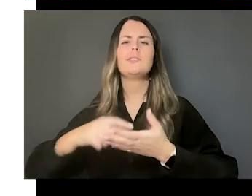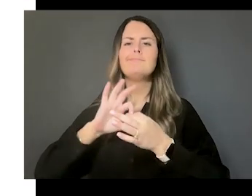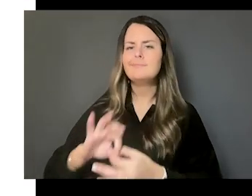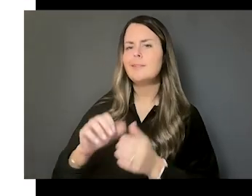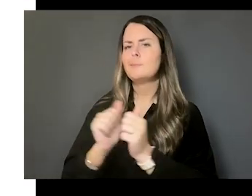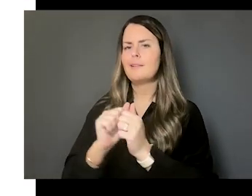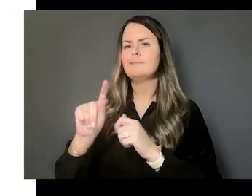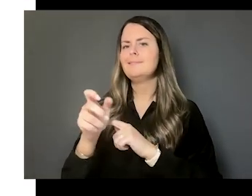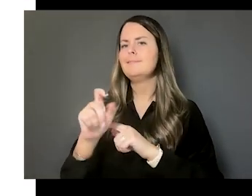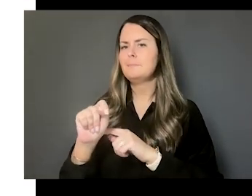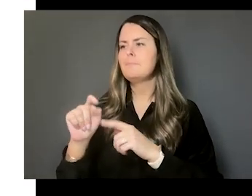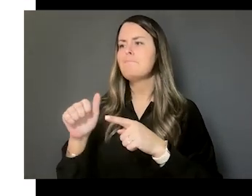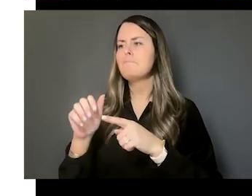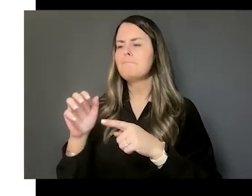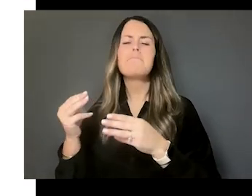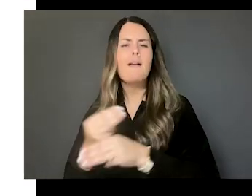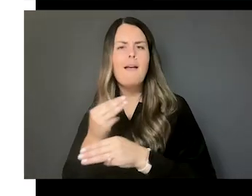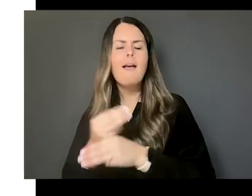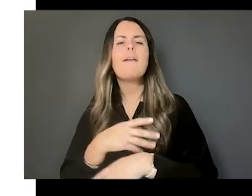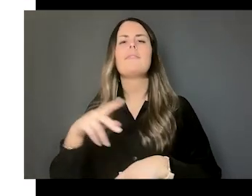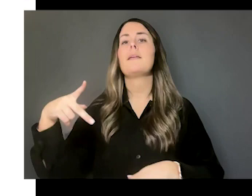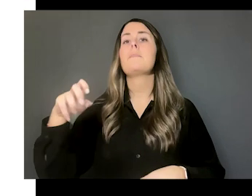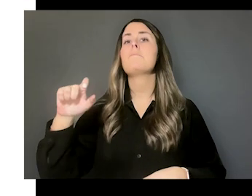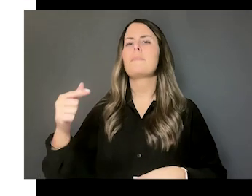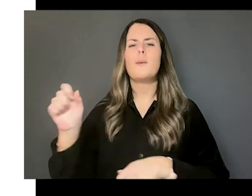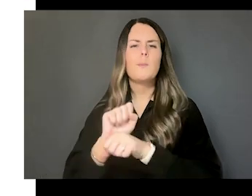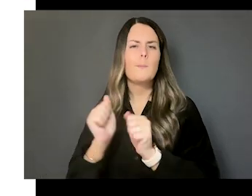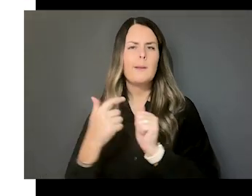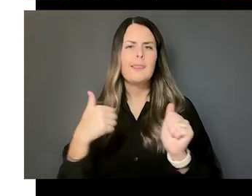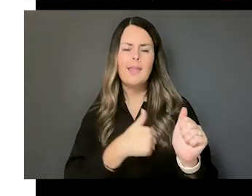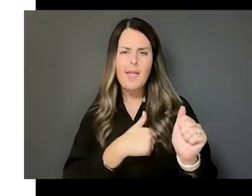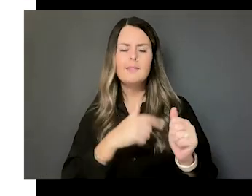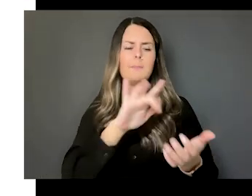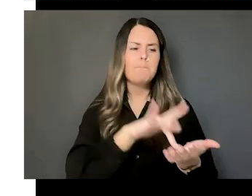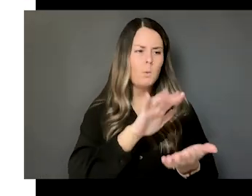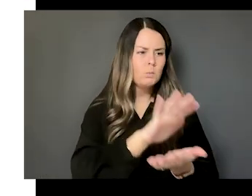Peg worked with us for several years in our middle schools, in grades six through eight,